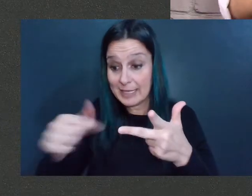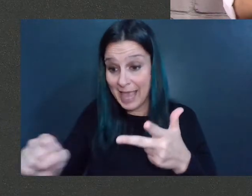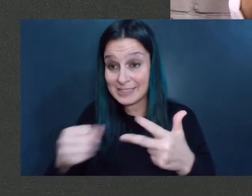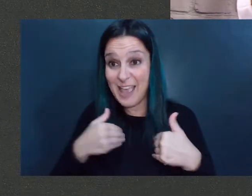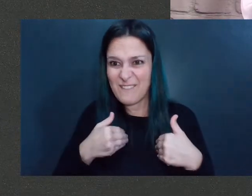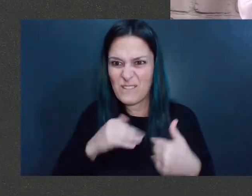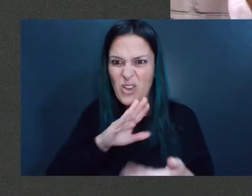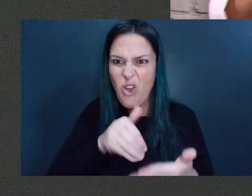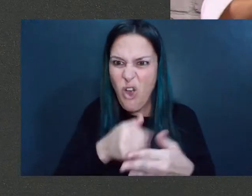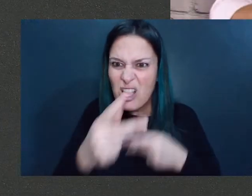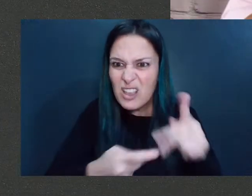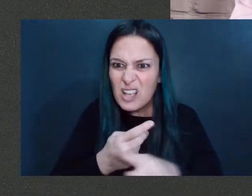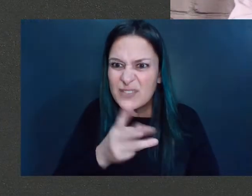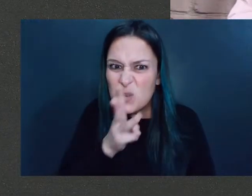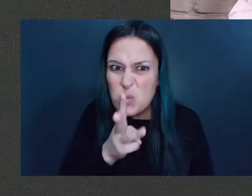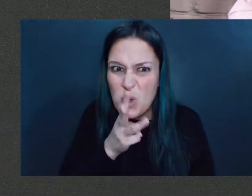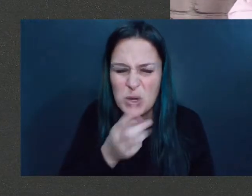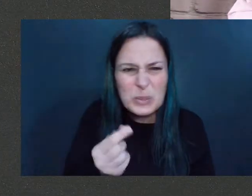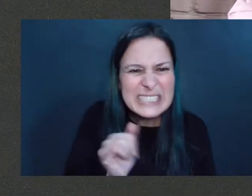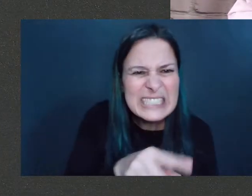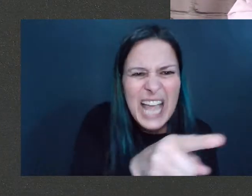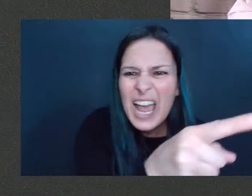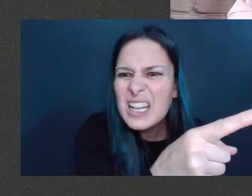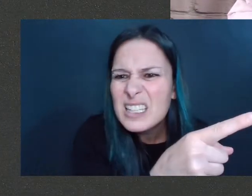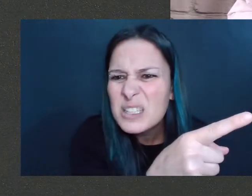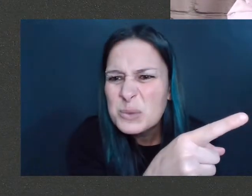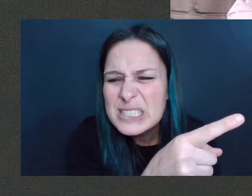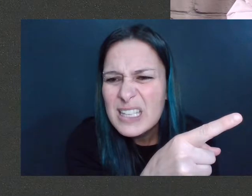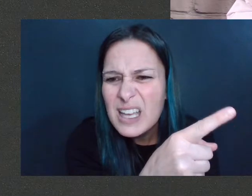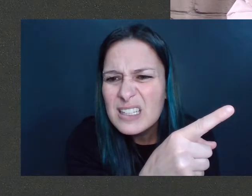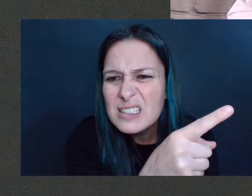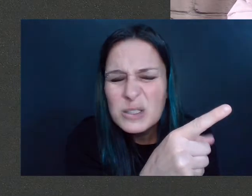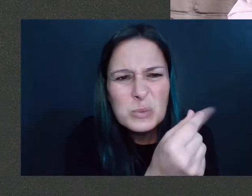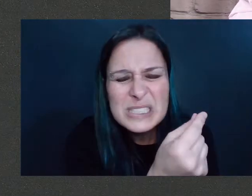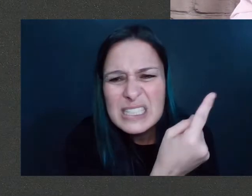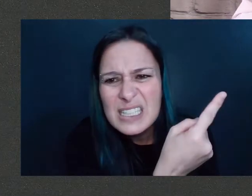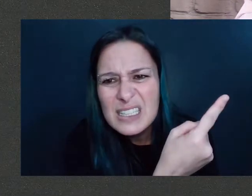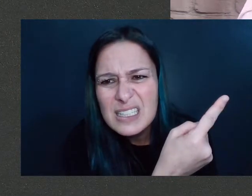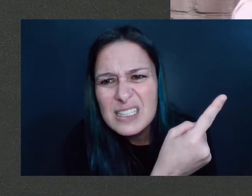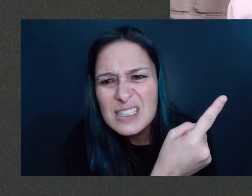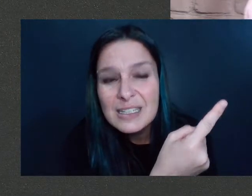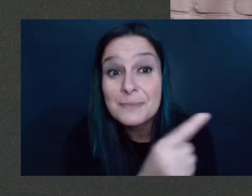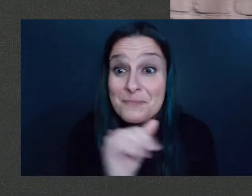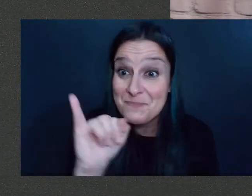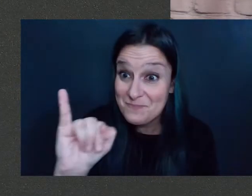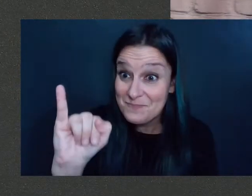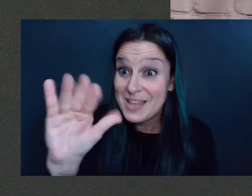Do you know what this is? What is that? Yeah, that's right. It's ice. It's ice.